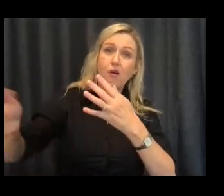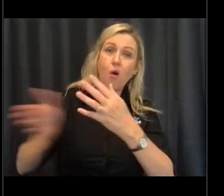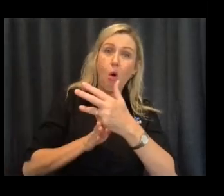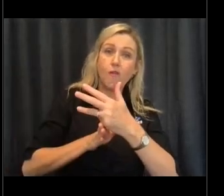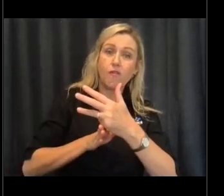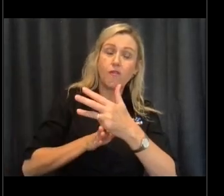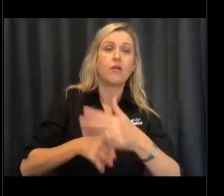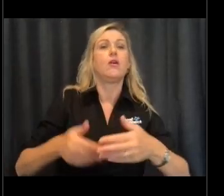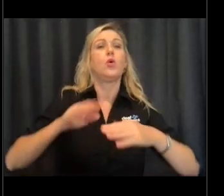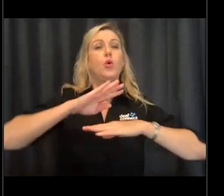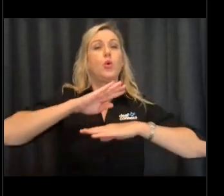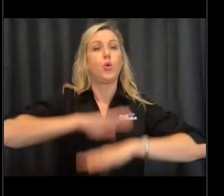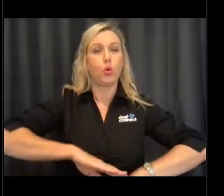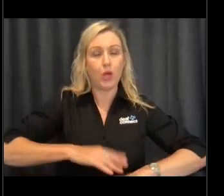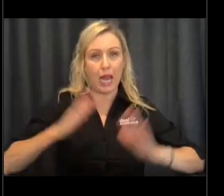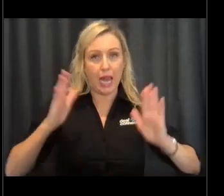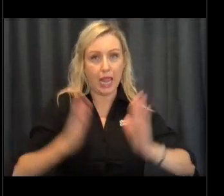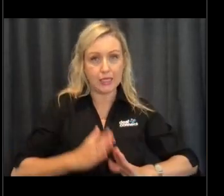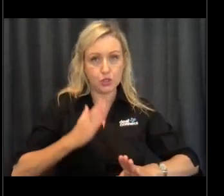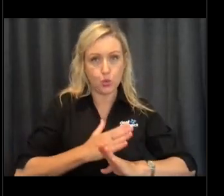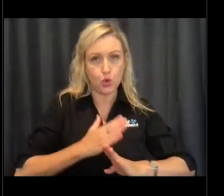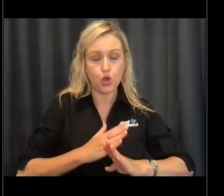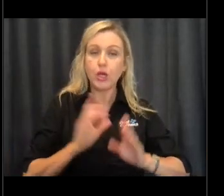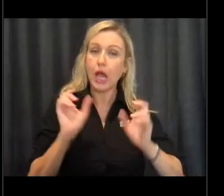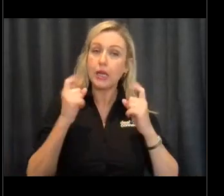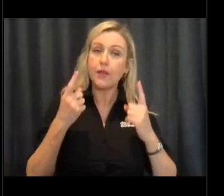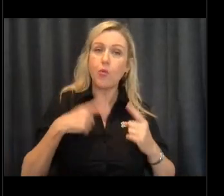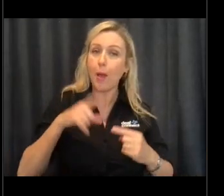That's a perfectly reasonable idea.